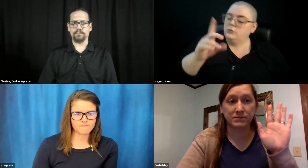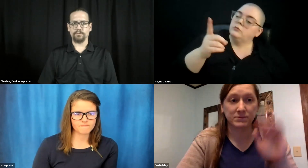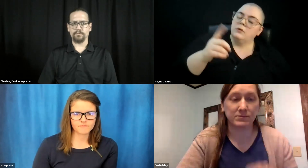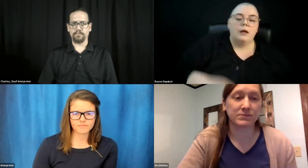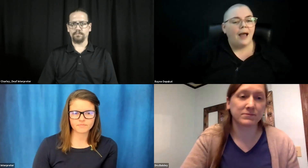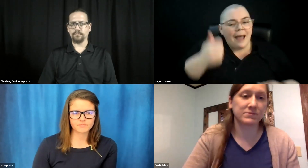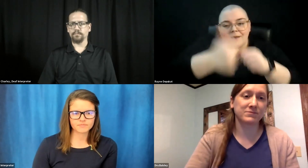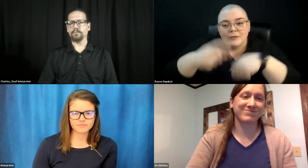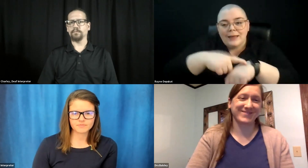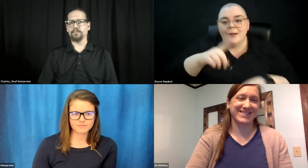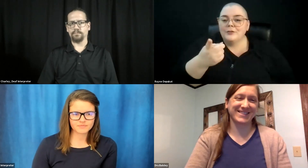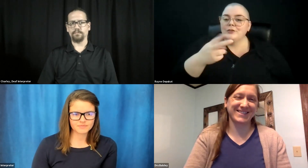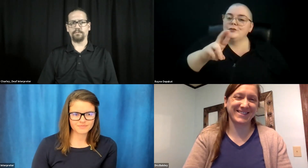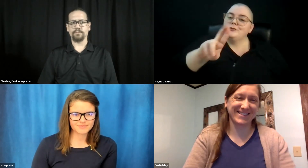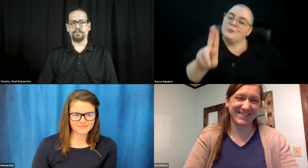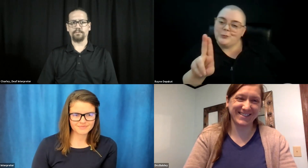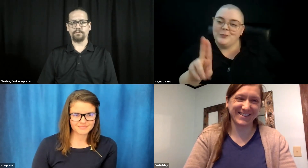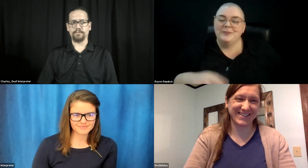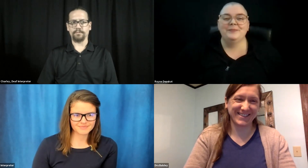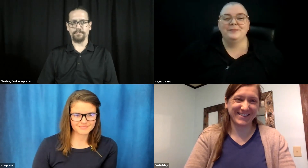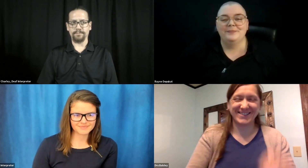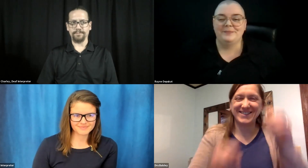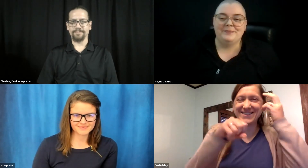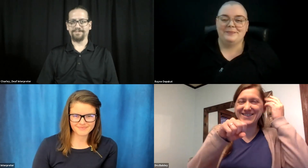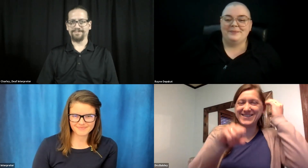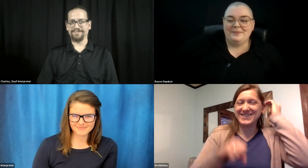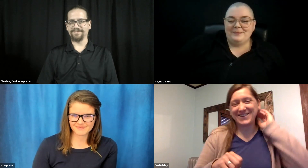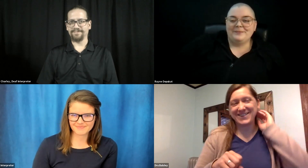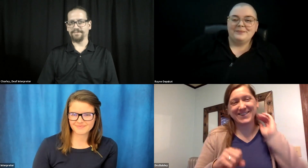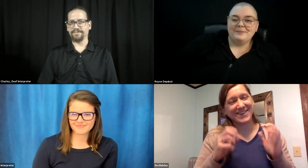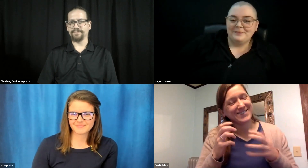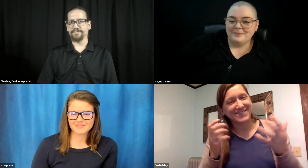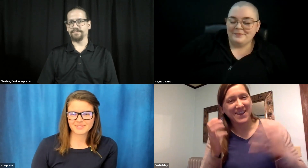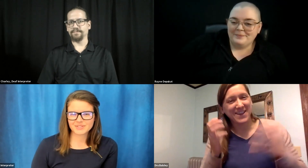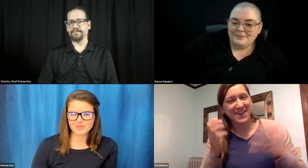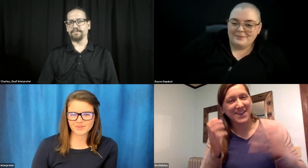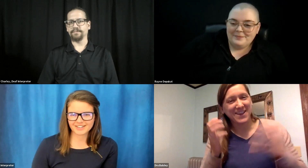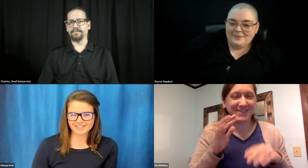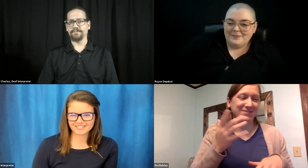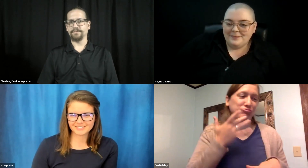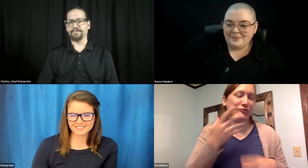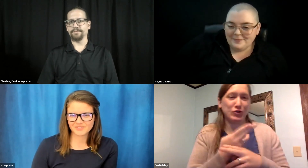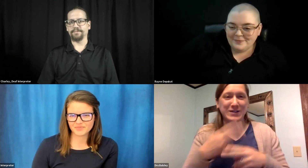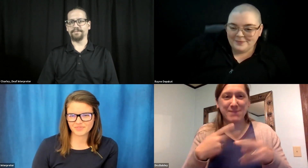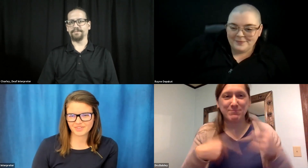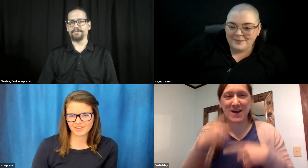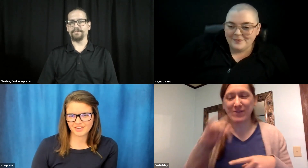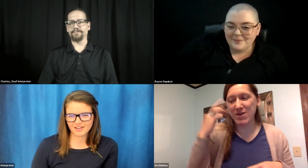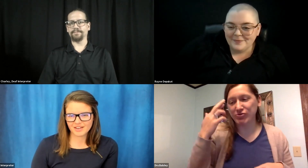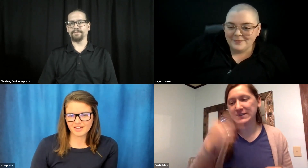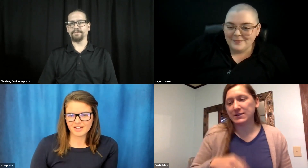Is there anybody else who would like to make a public comment. Oh, Drew. Sure.